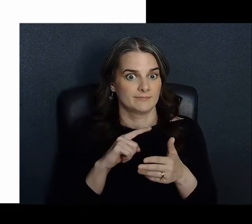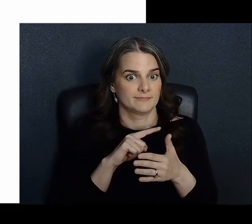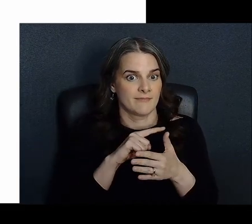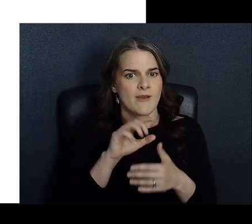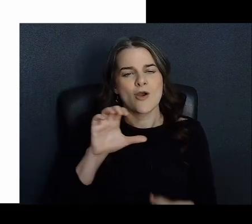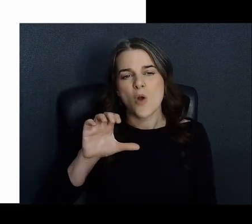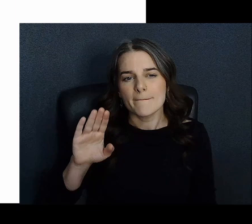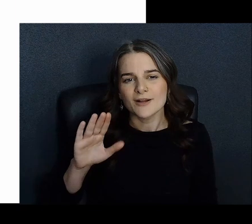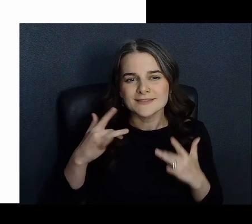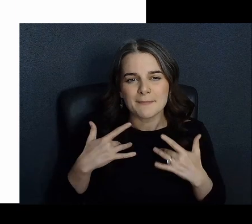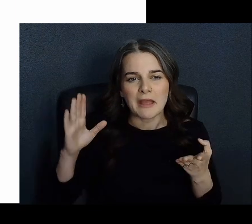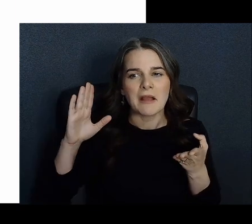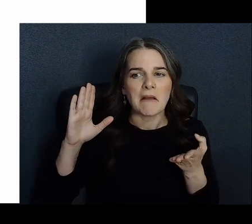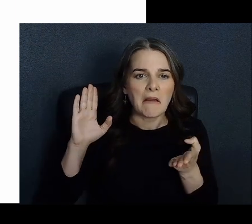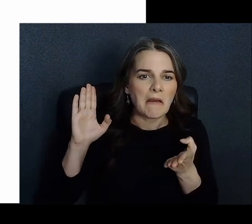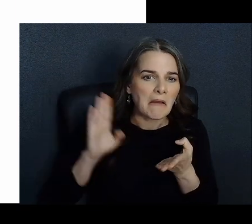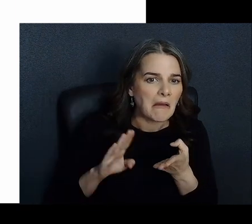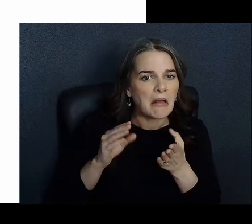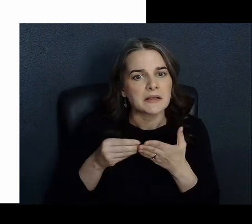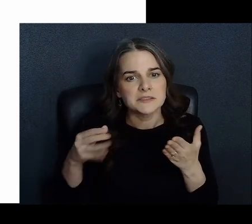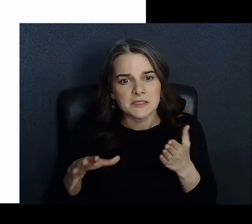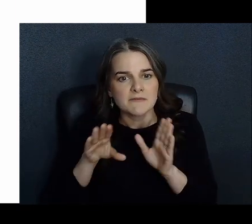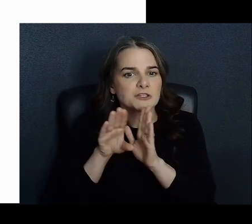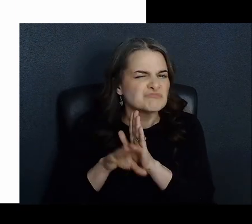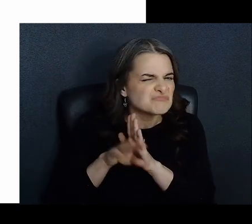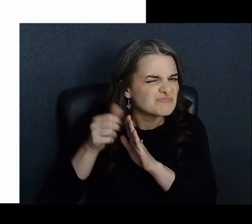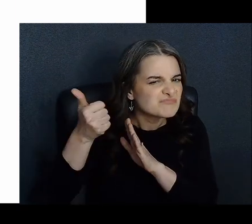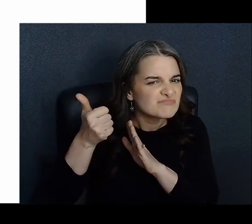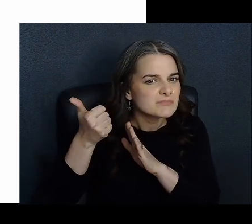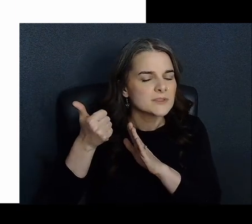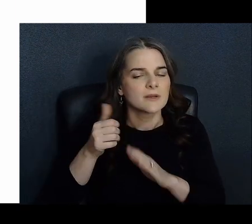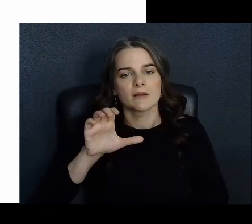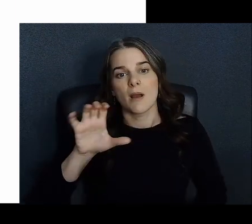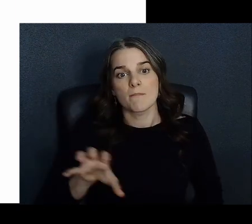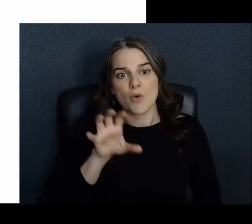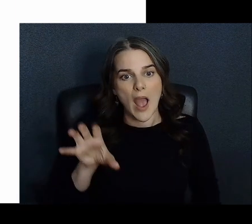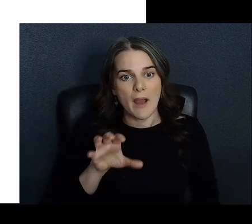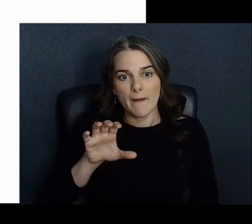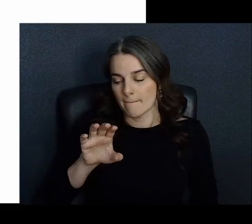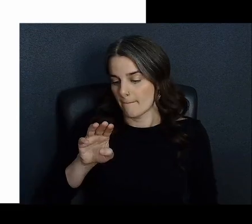They are browser based, so everything you're doing is on the internet. So you have to have an internet connection